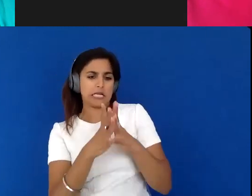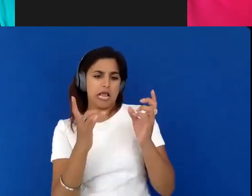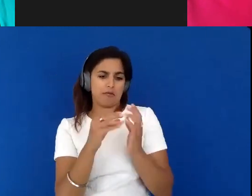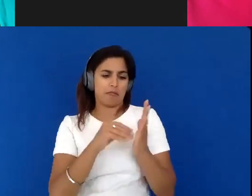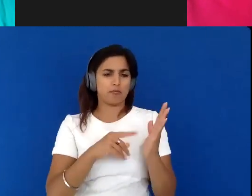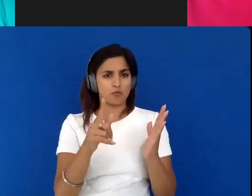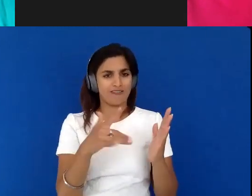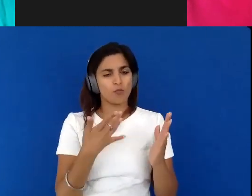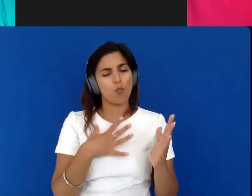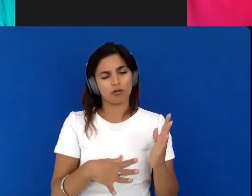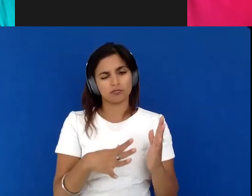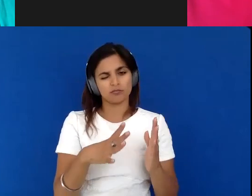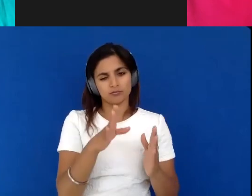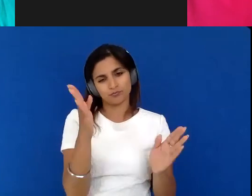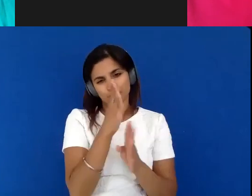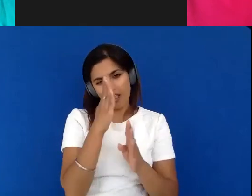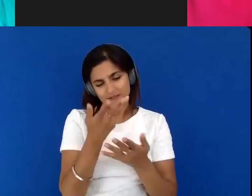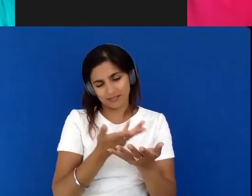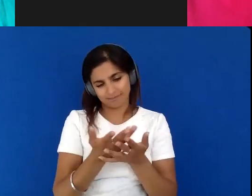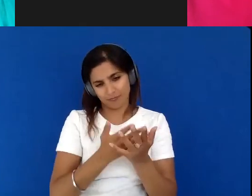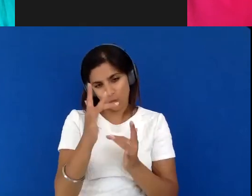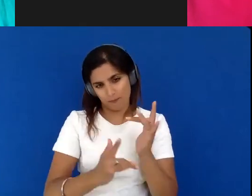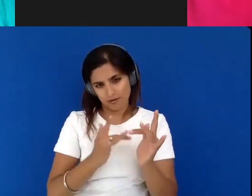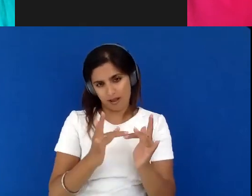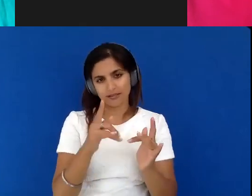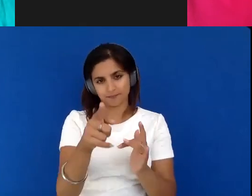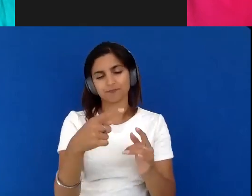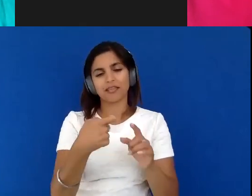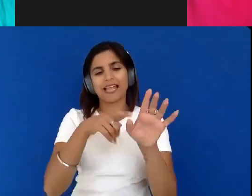us that way as well yeah I'll put the website in the chat but it's been